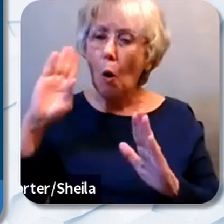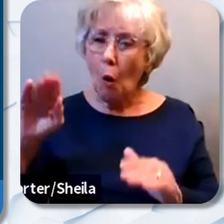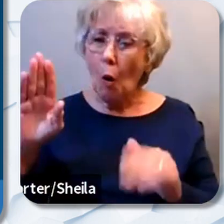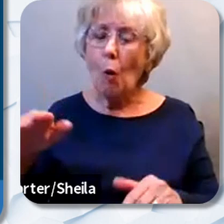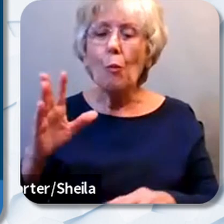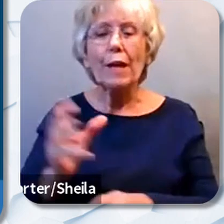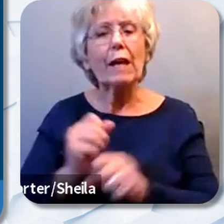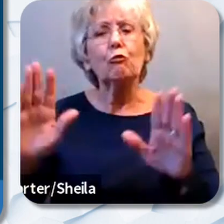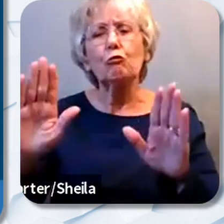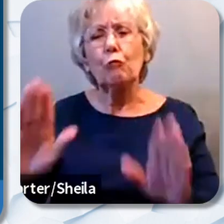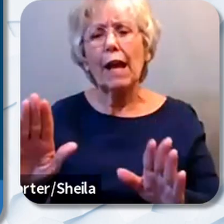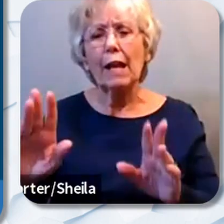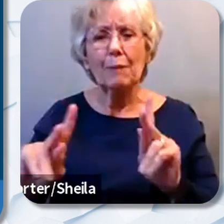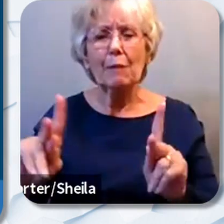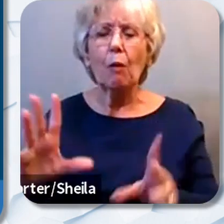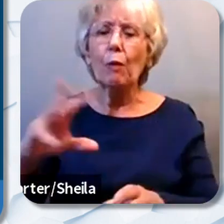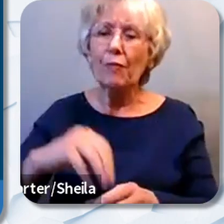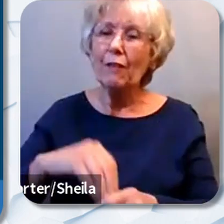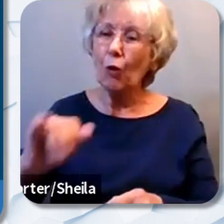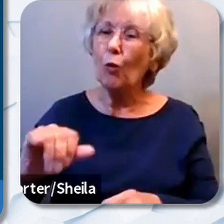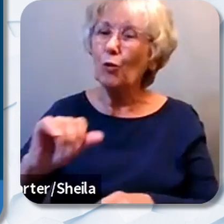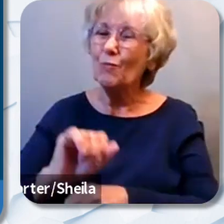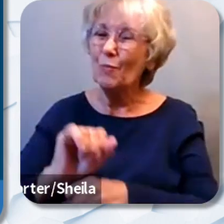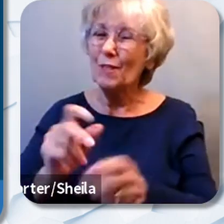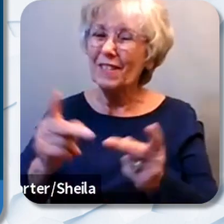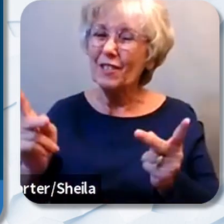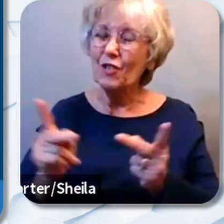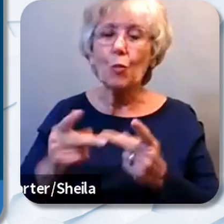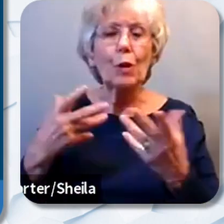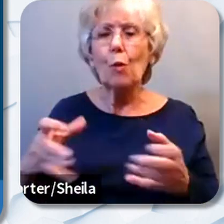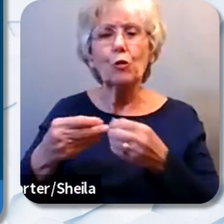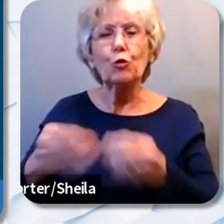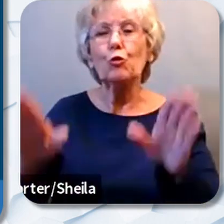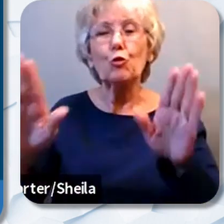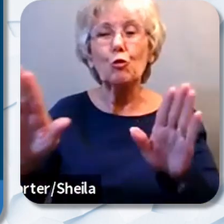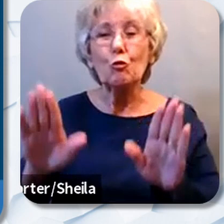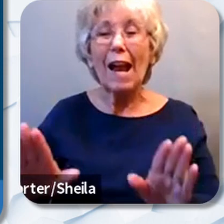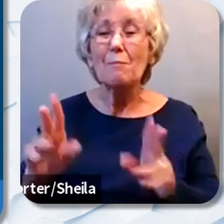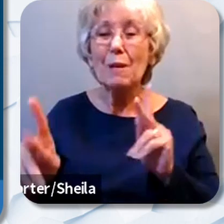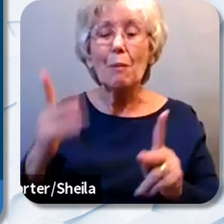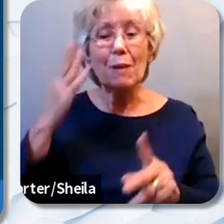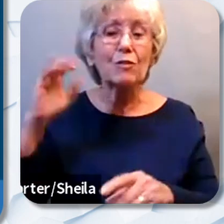these positions and we don't lose good people because. The going back to the school can be a